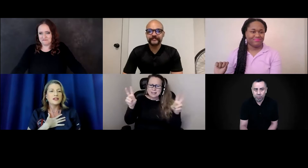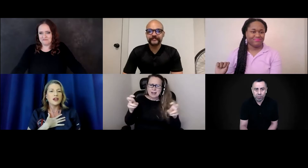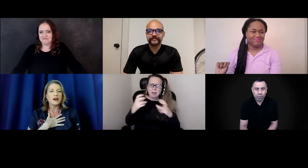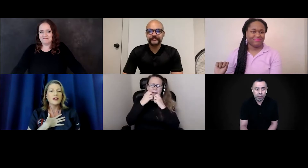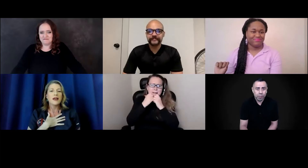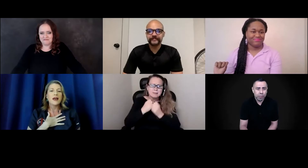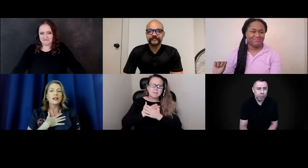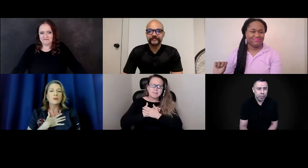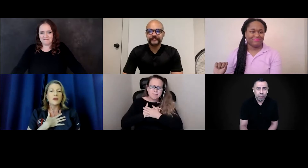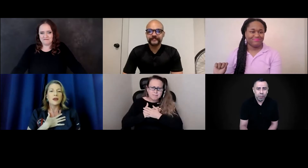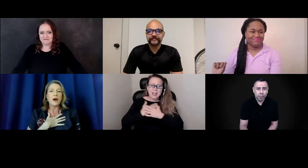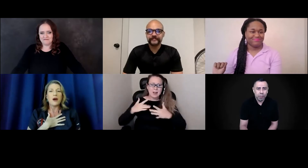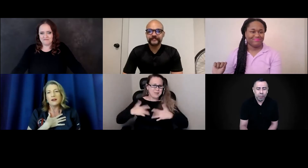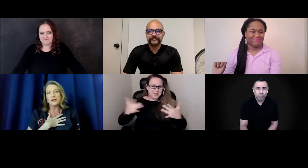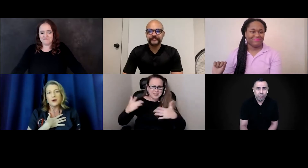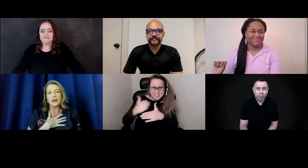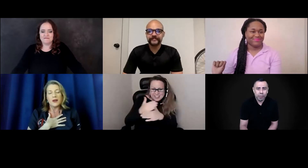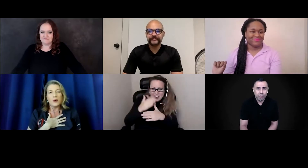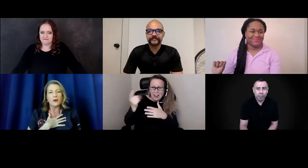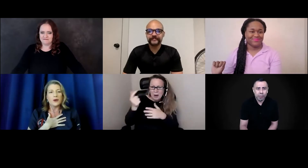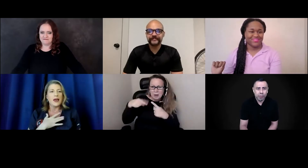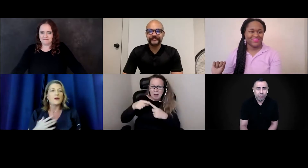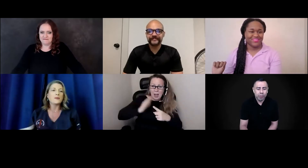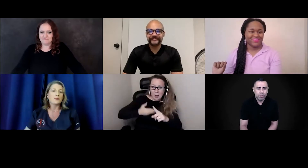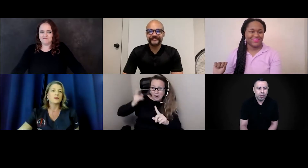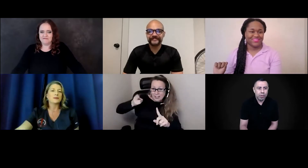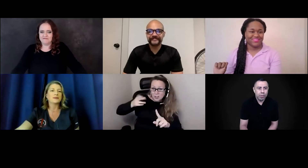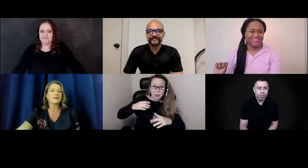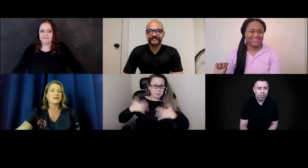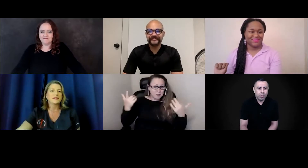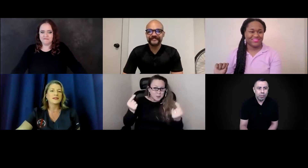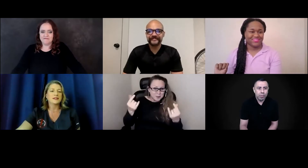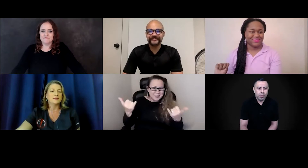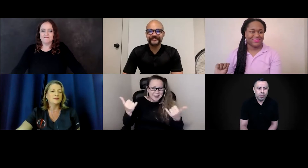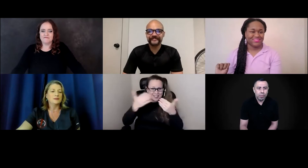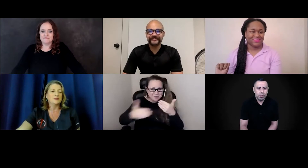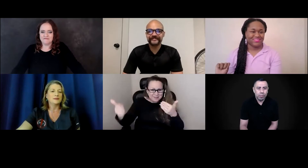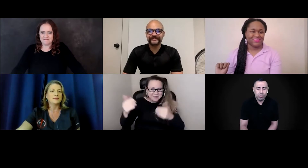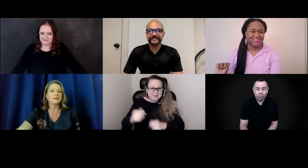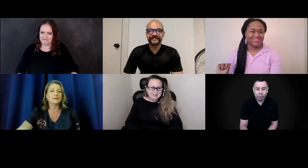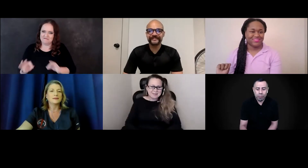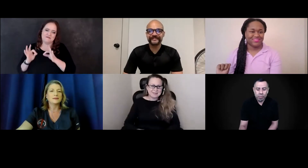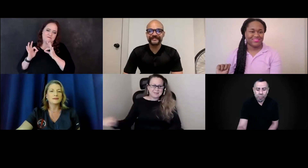So I'm excited to share a little bit about our history and what we're doing now. Sarah Brown: Awesome.